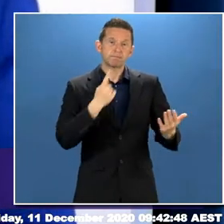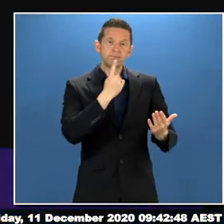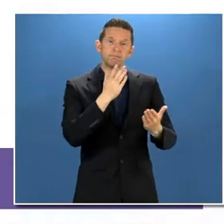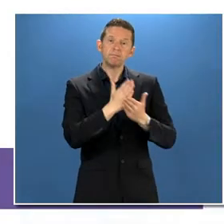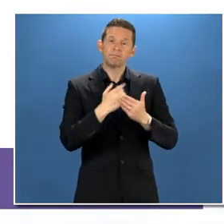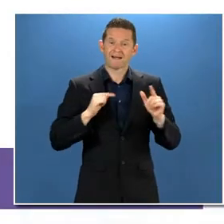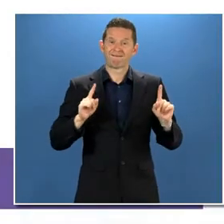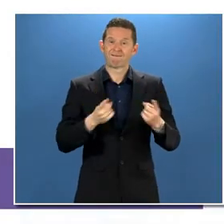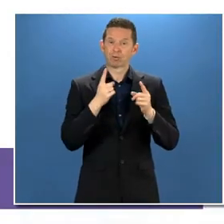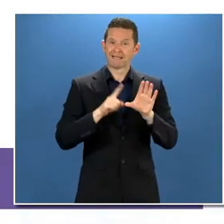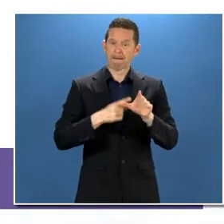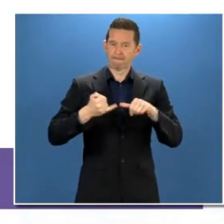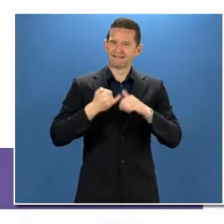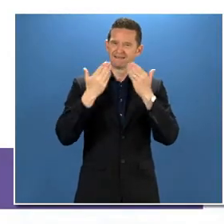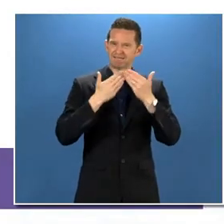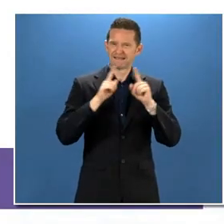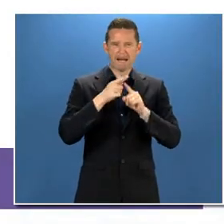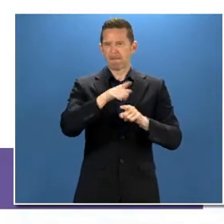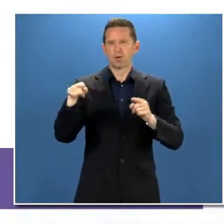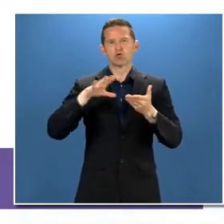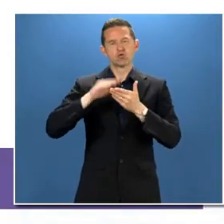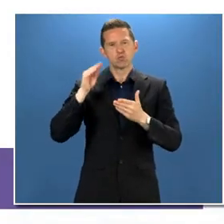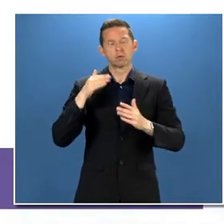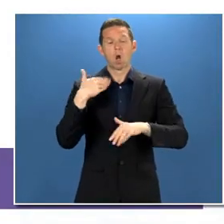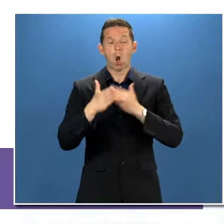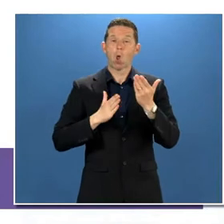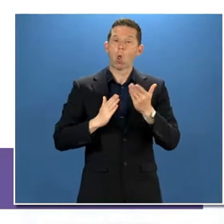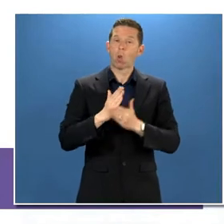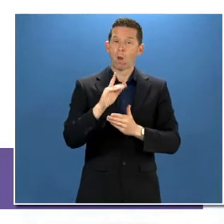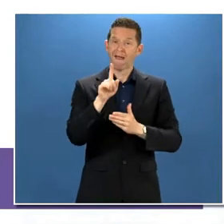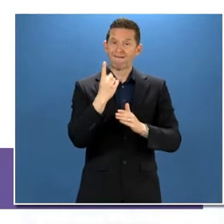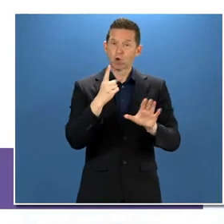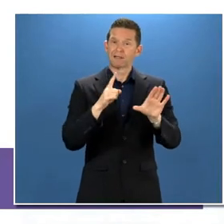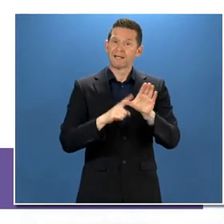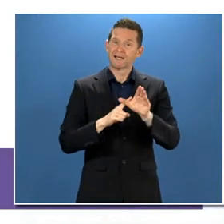everyone else, but it gradually became apparent to me that during anatomy class